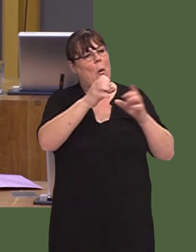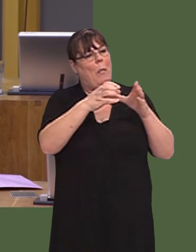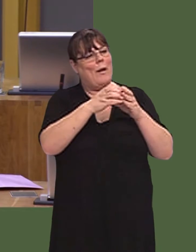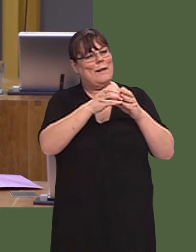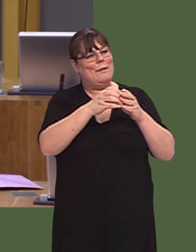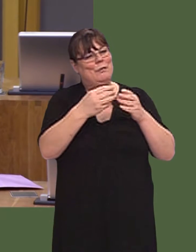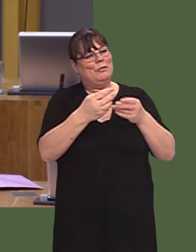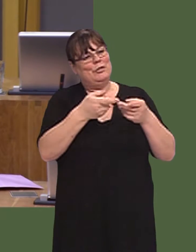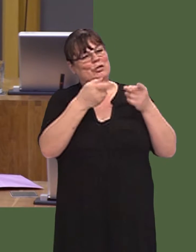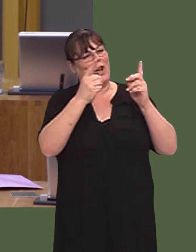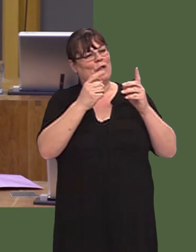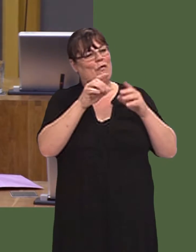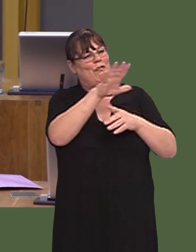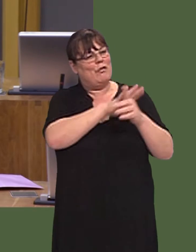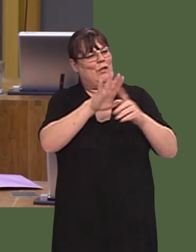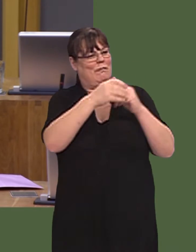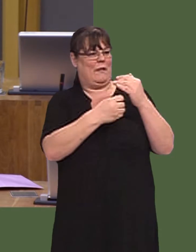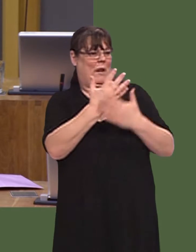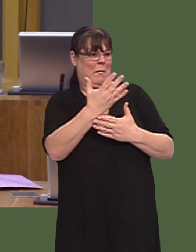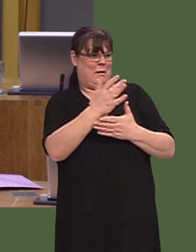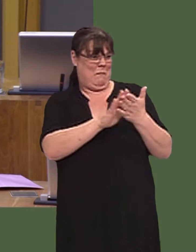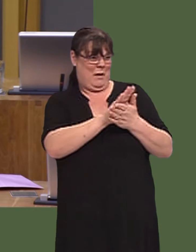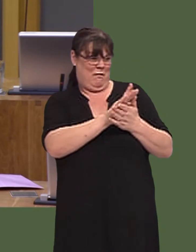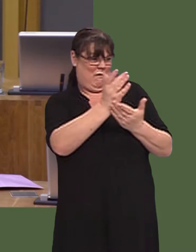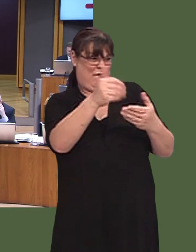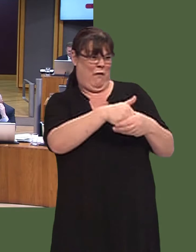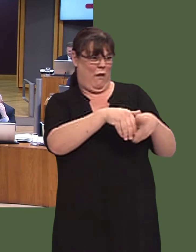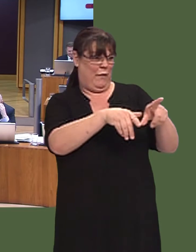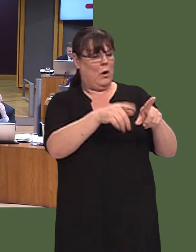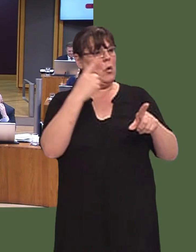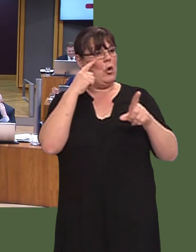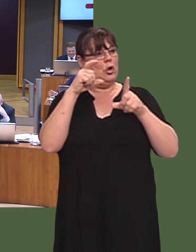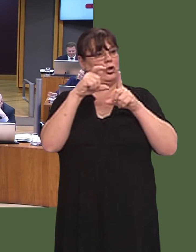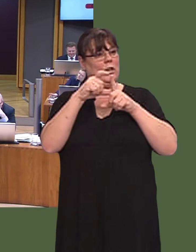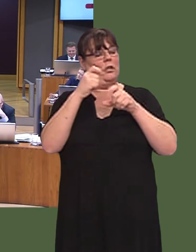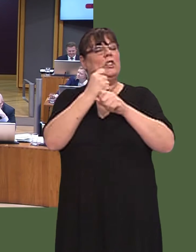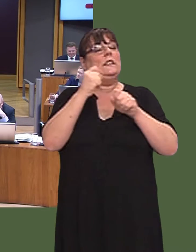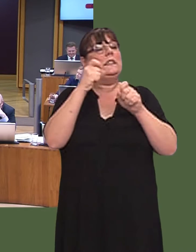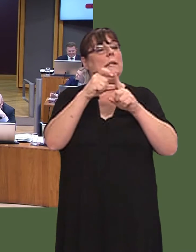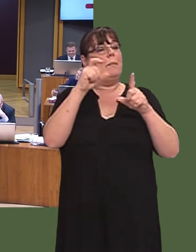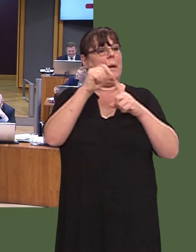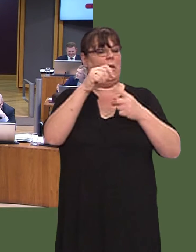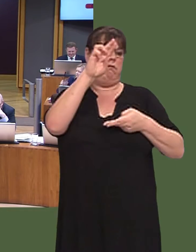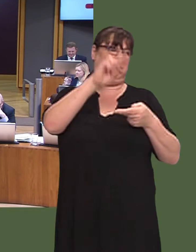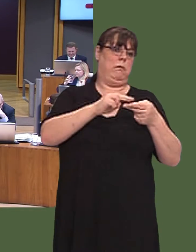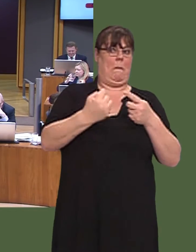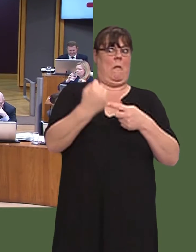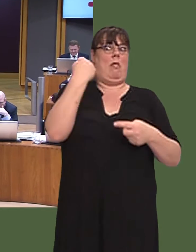development for four years, so it is not as if his party have no role in this. We saw GDP go down then, and it showsó[Interruption.] It showsó[Interruption.]